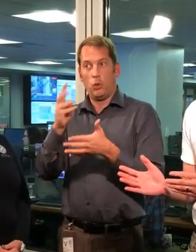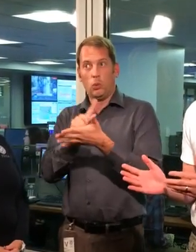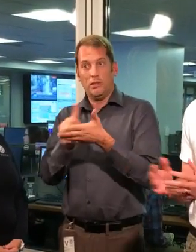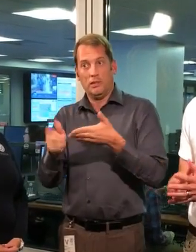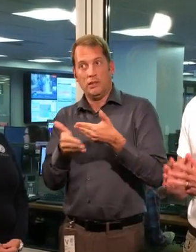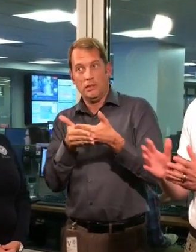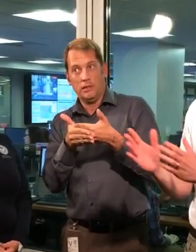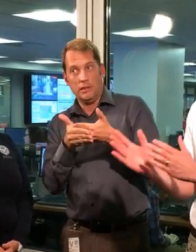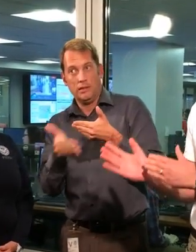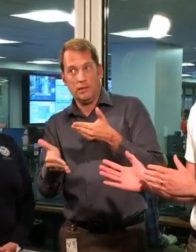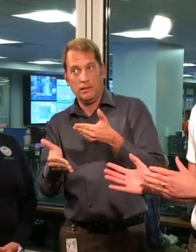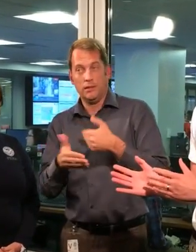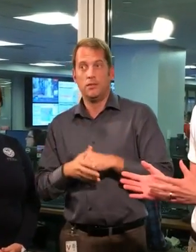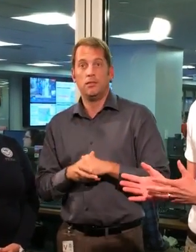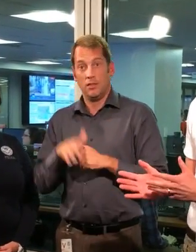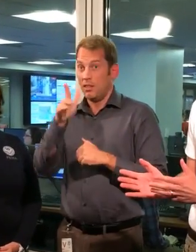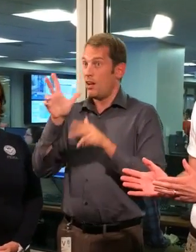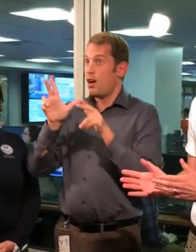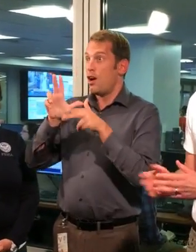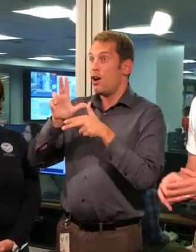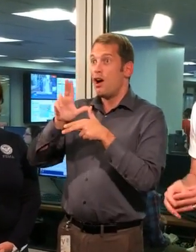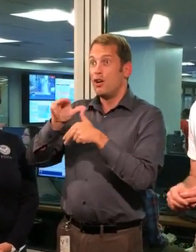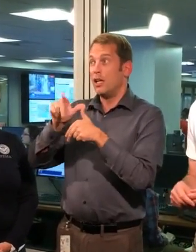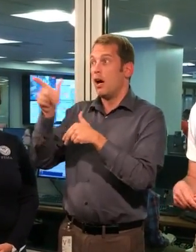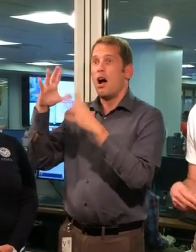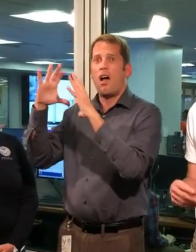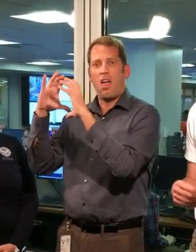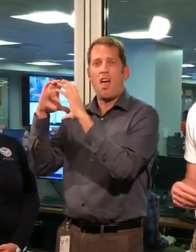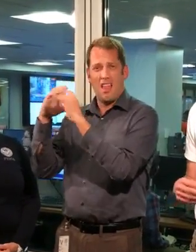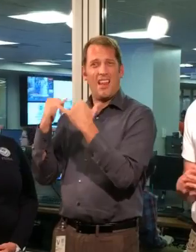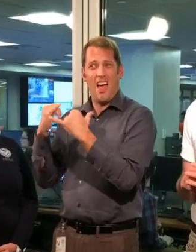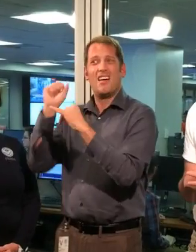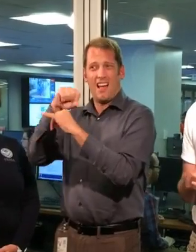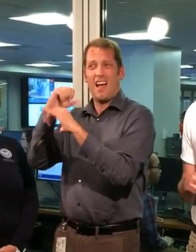to weaken and makes its way out into the Atlantic Ocean, we will see impacts across portions